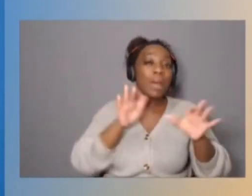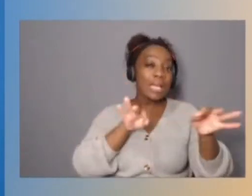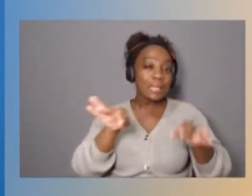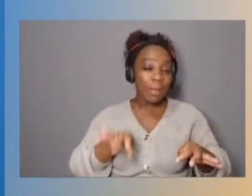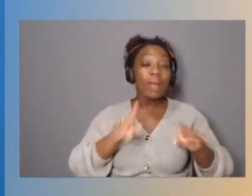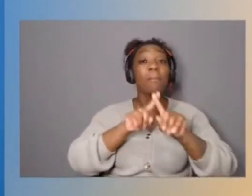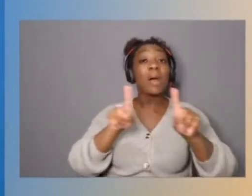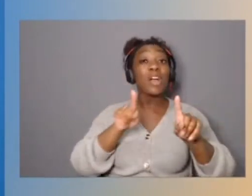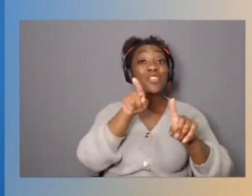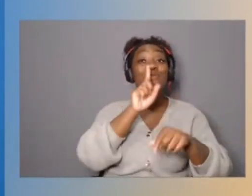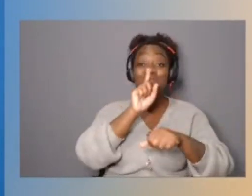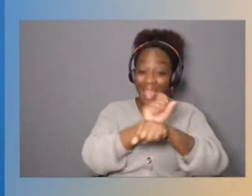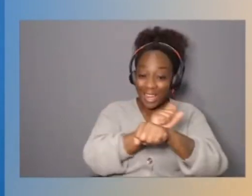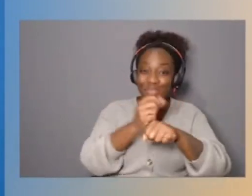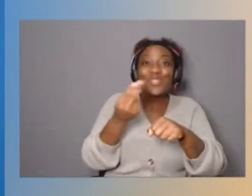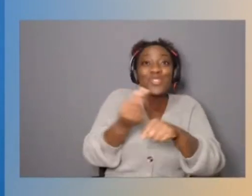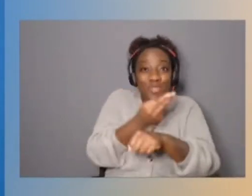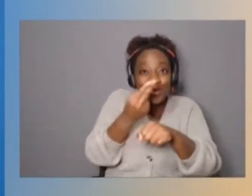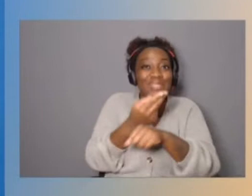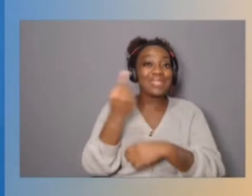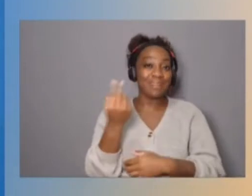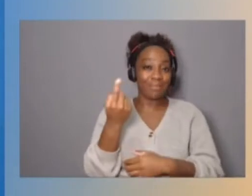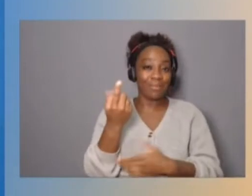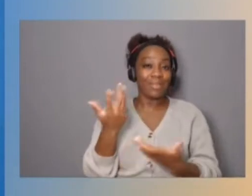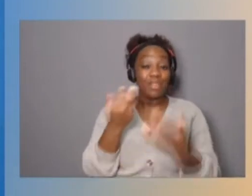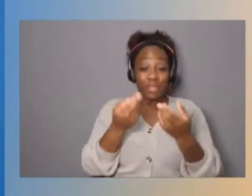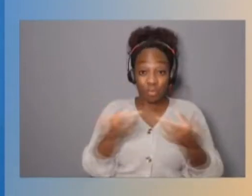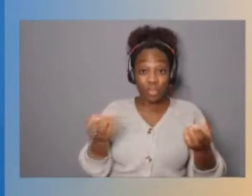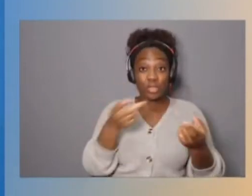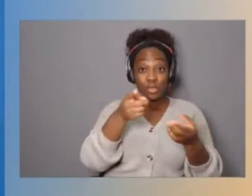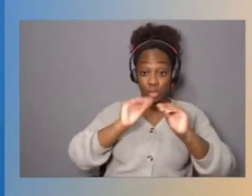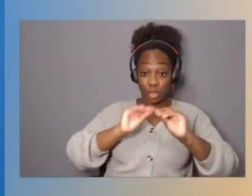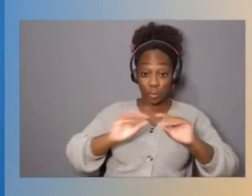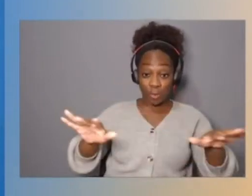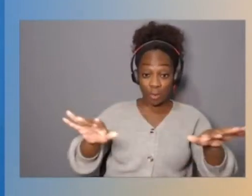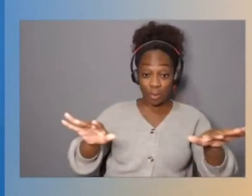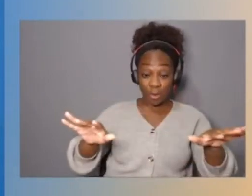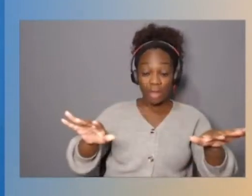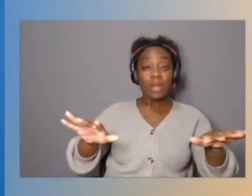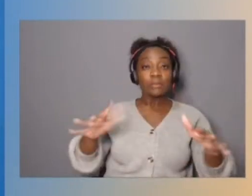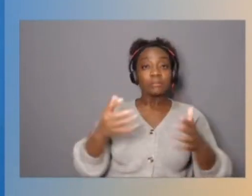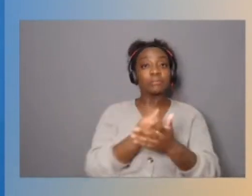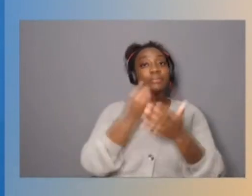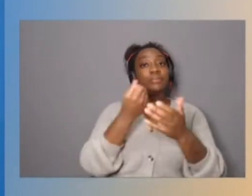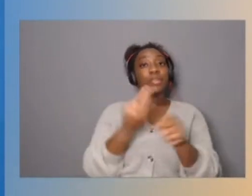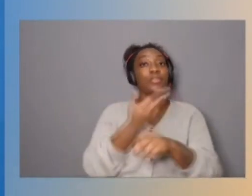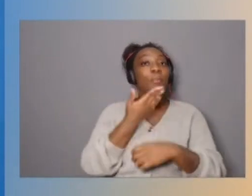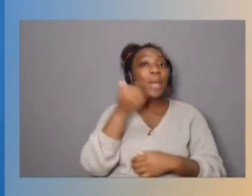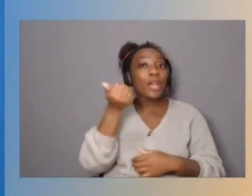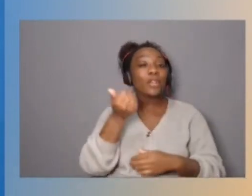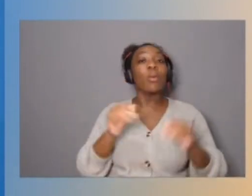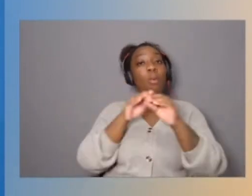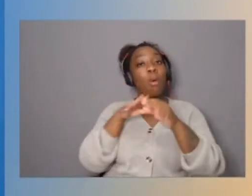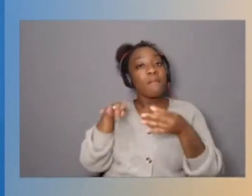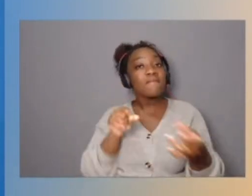So, the resources that you deploy are used better [Roshni] Yeah. and efficiently, and you get a result faster as well.